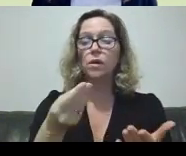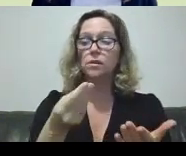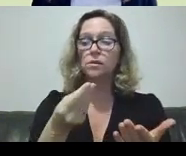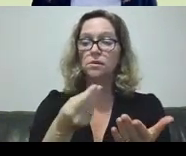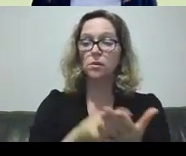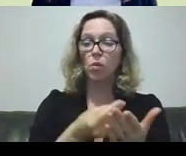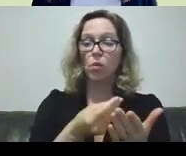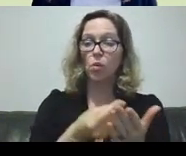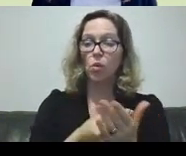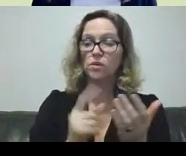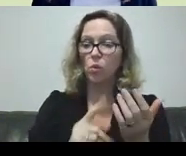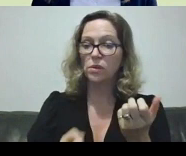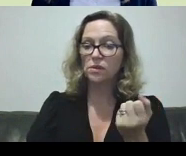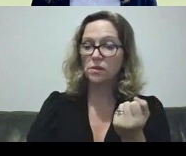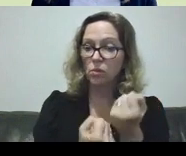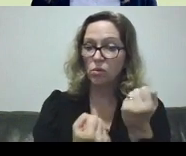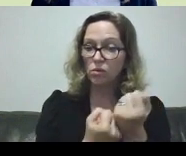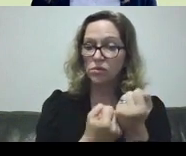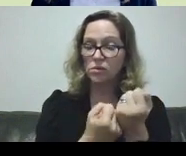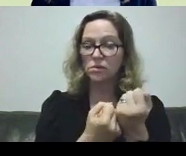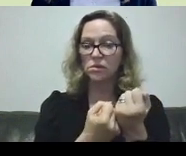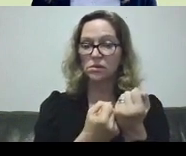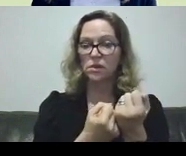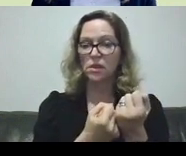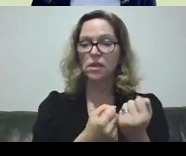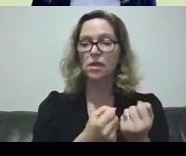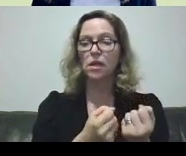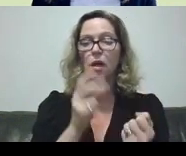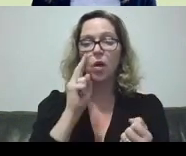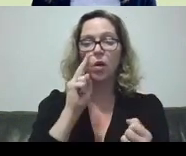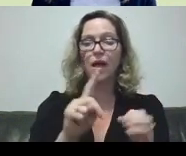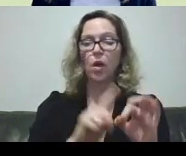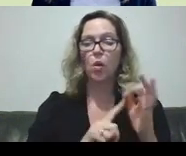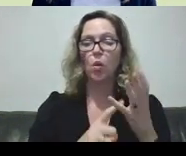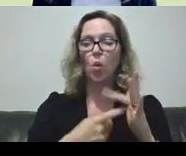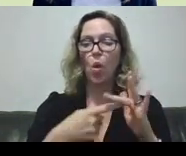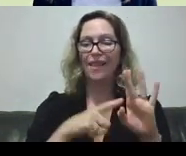utilize the NDIS quality and Safeguard commission's website and complete the